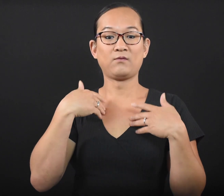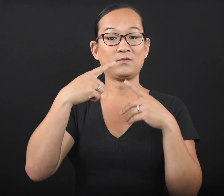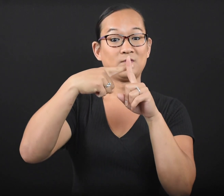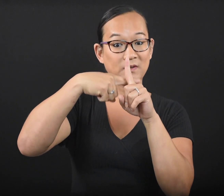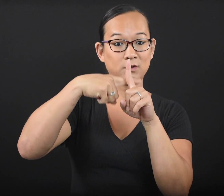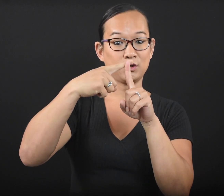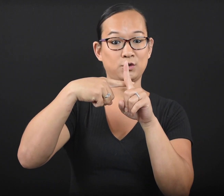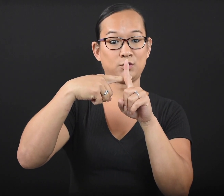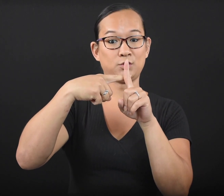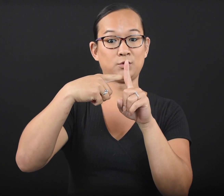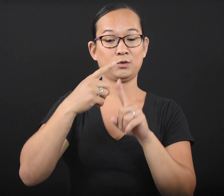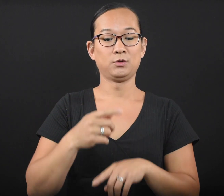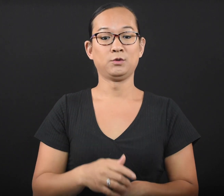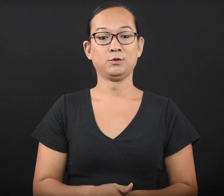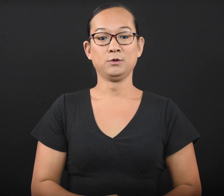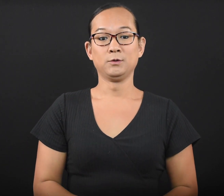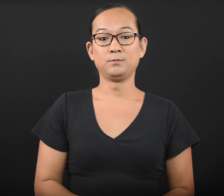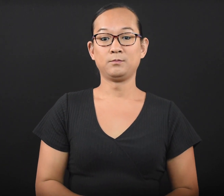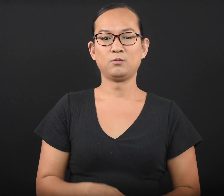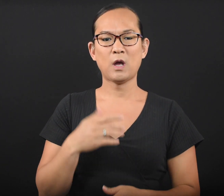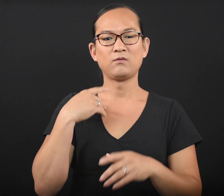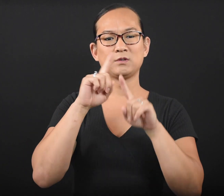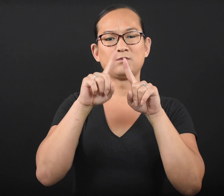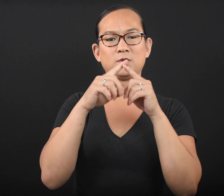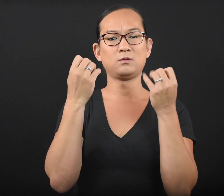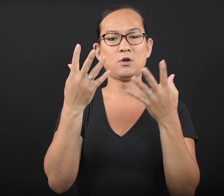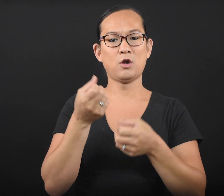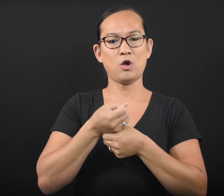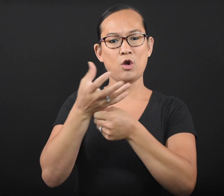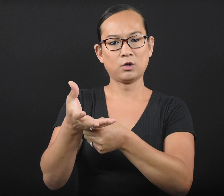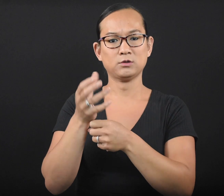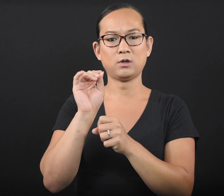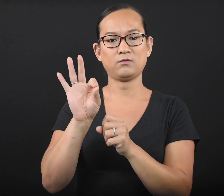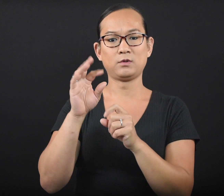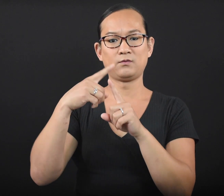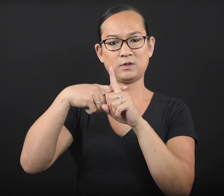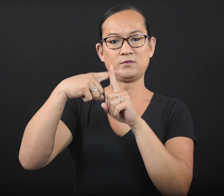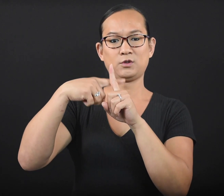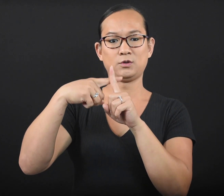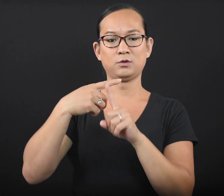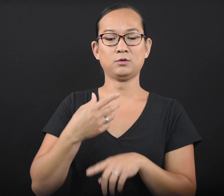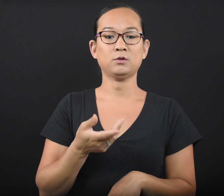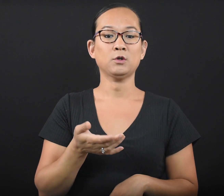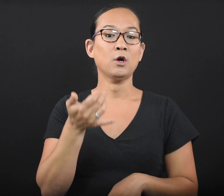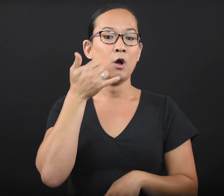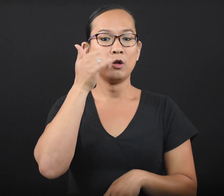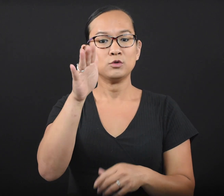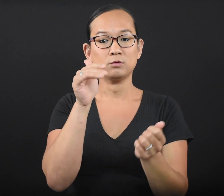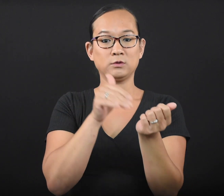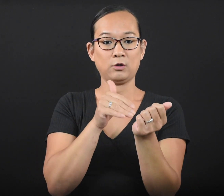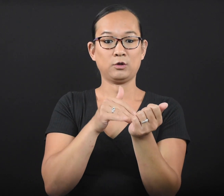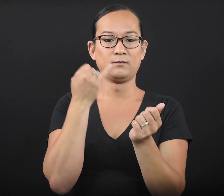who have a fever (i.e. have a higher than normal body temperature). They cannot detect people who are infected with COVID-19. There are many causes of fever. Call your healthcare provider if you